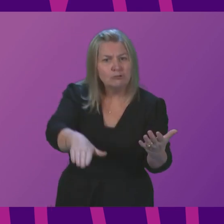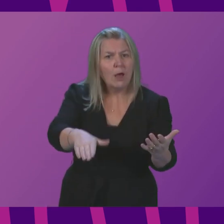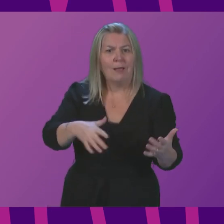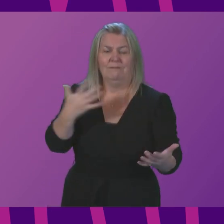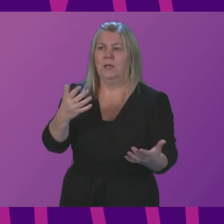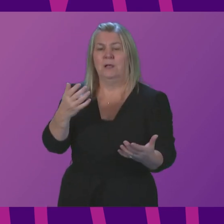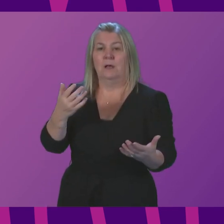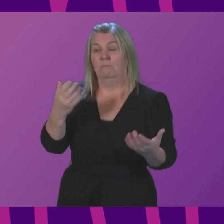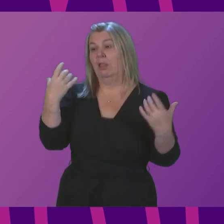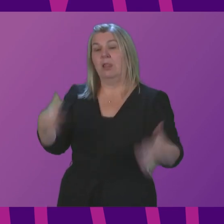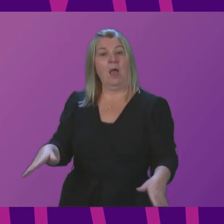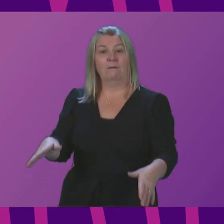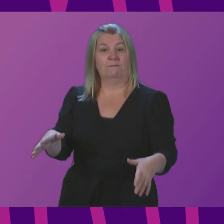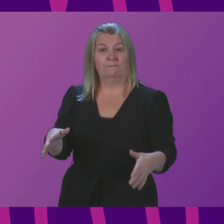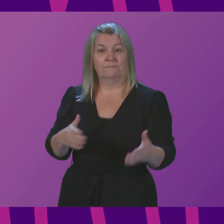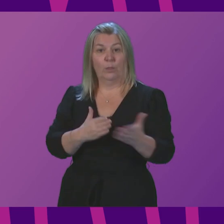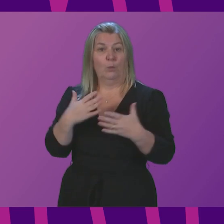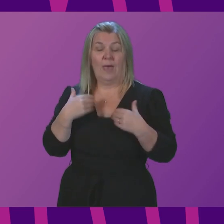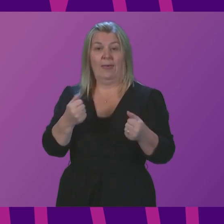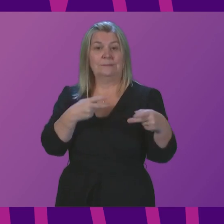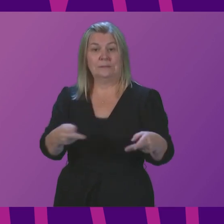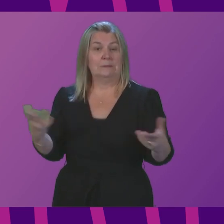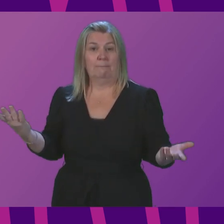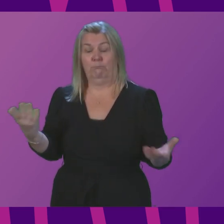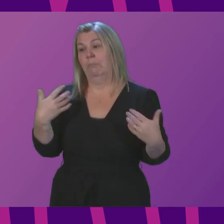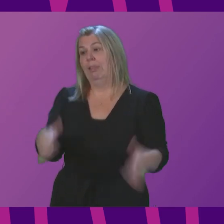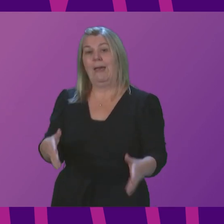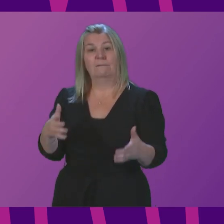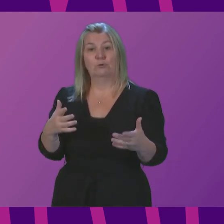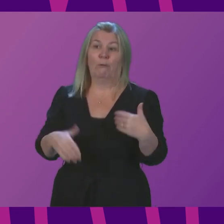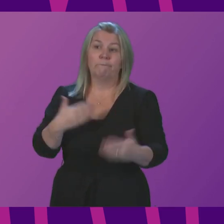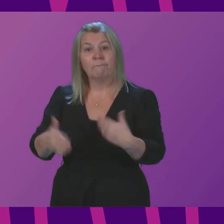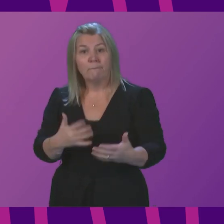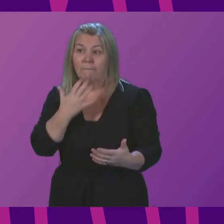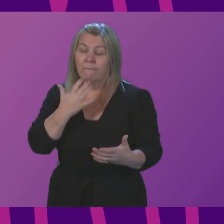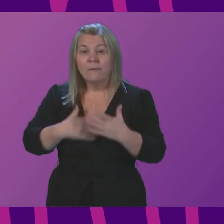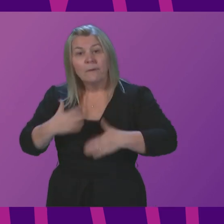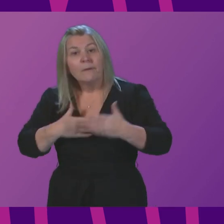abandoned by the health system. What action can be taken to ensure that the situation